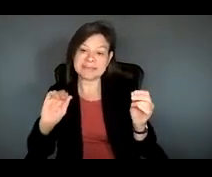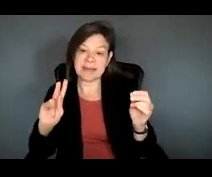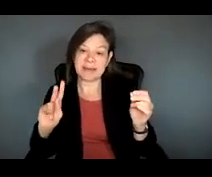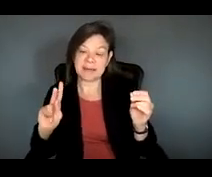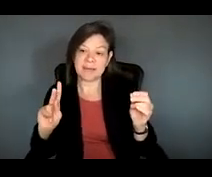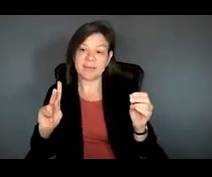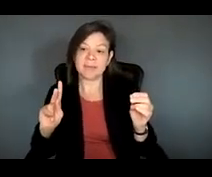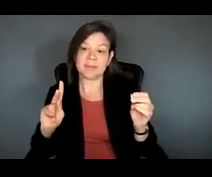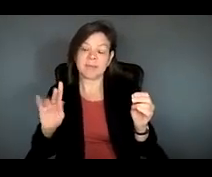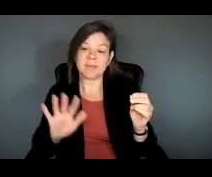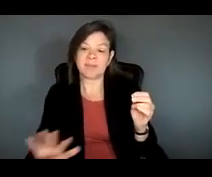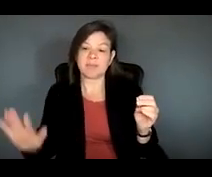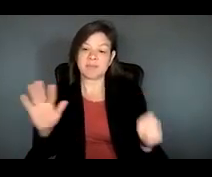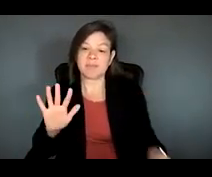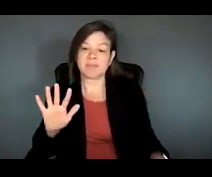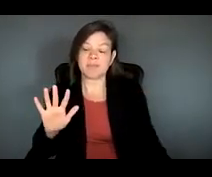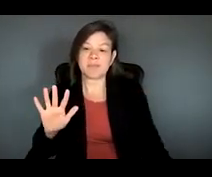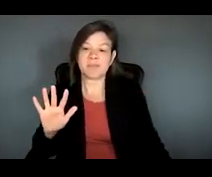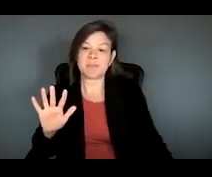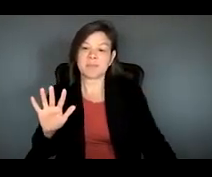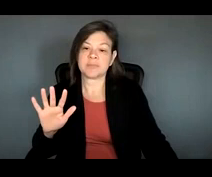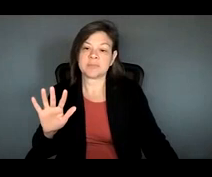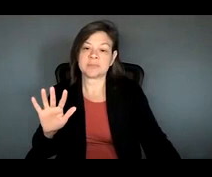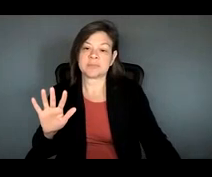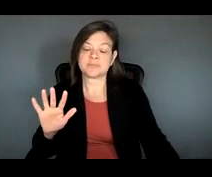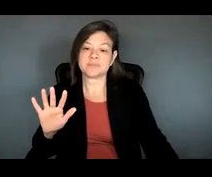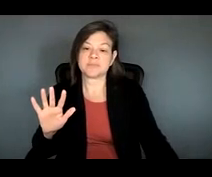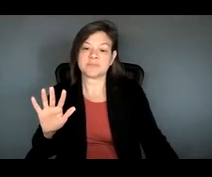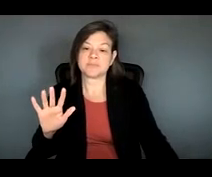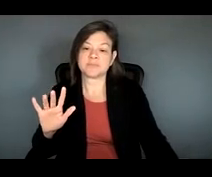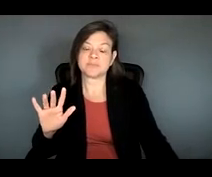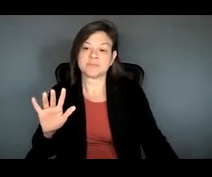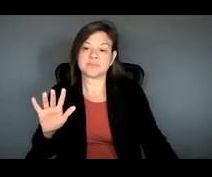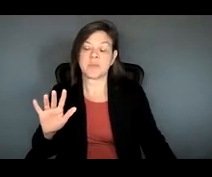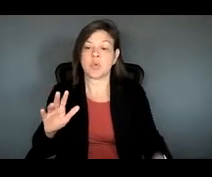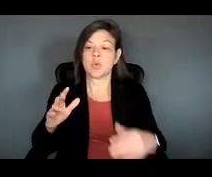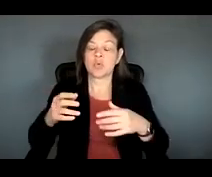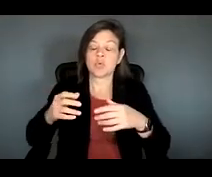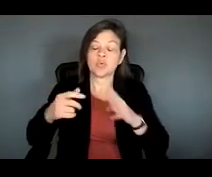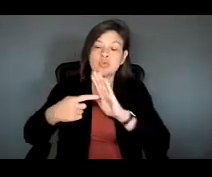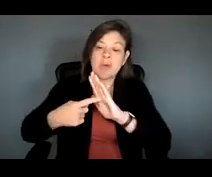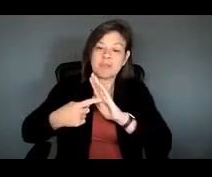around...representation for audio describers